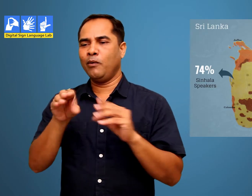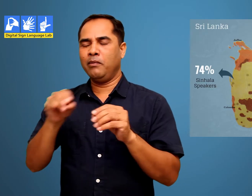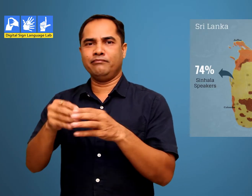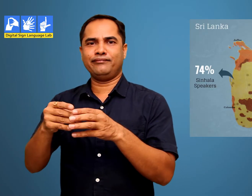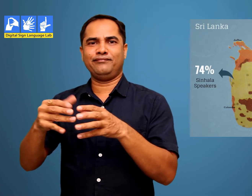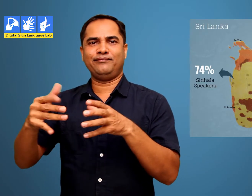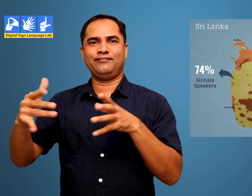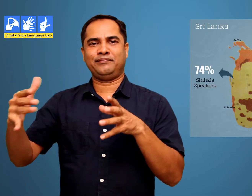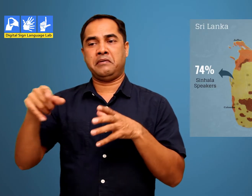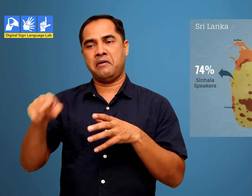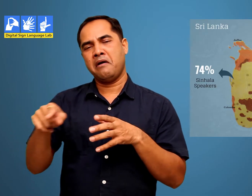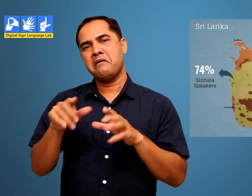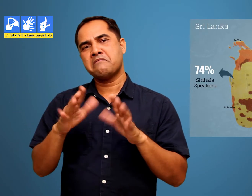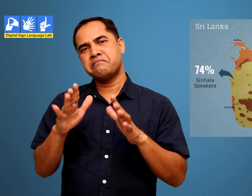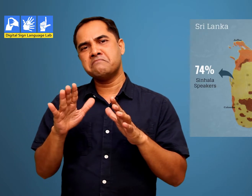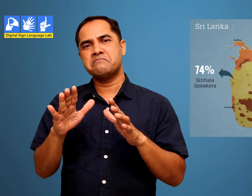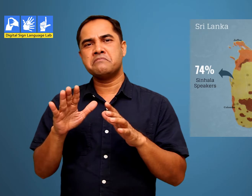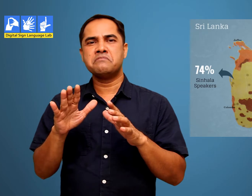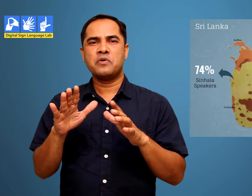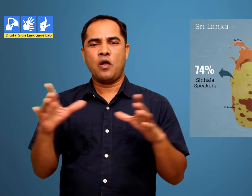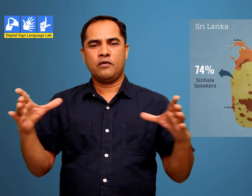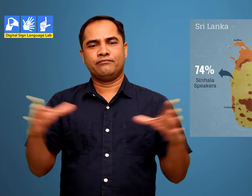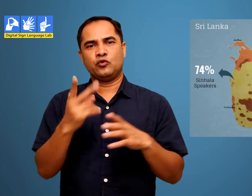These are two subgroups.